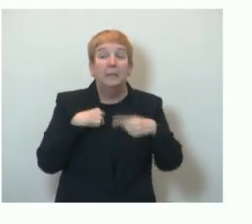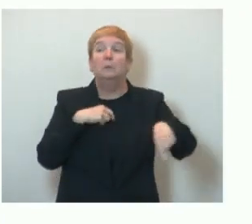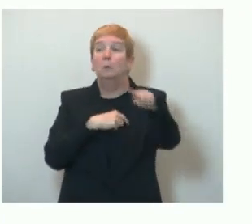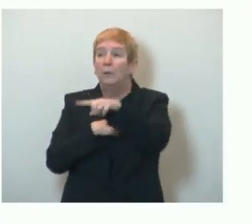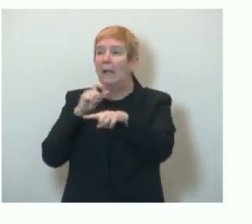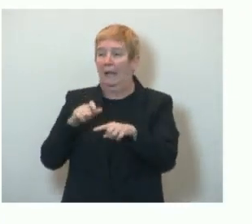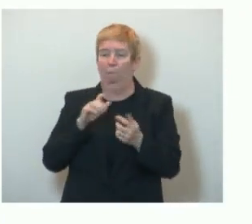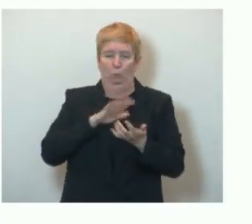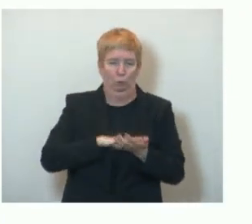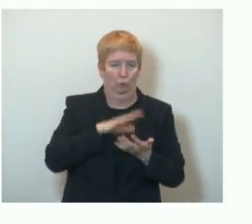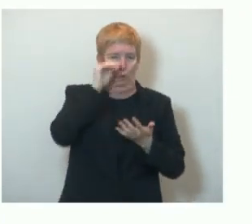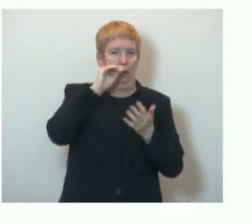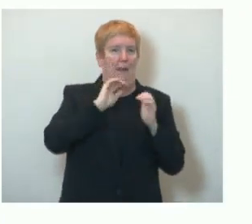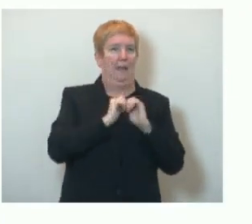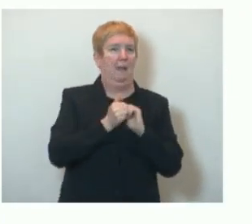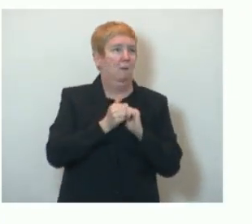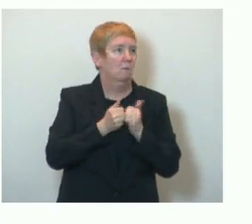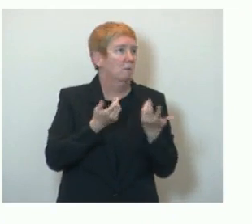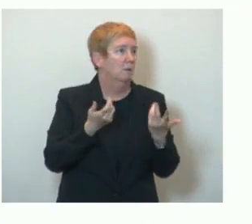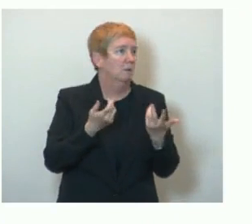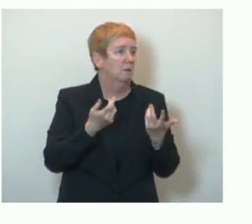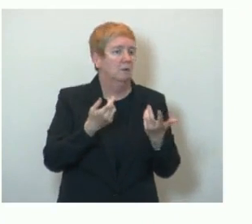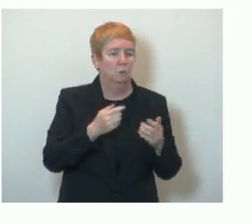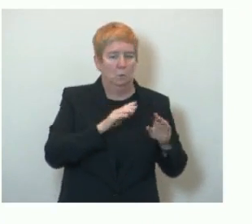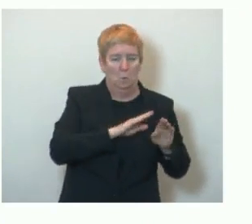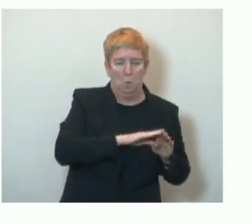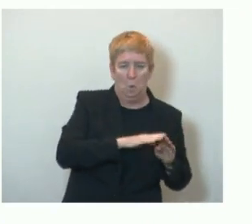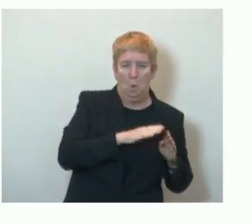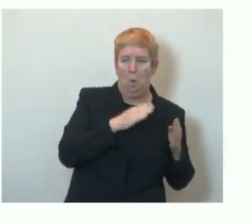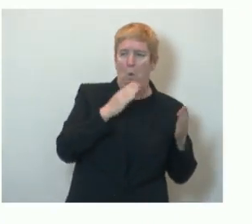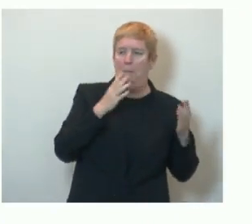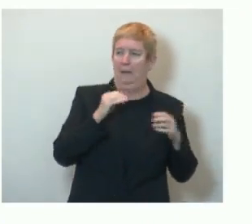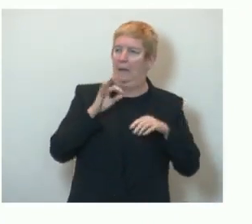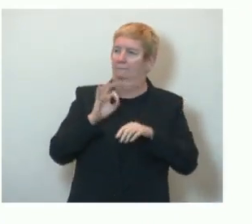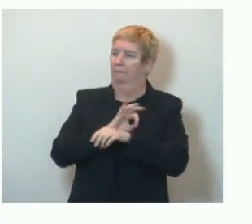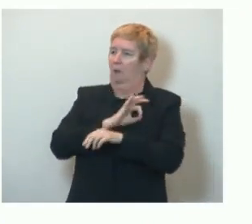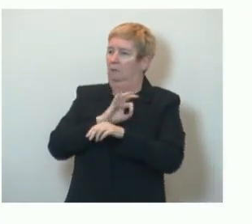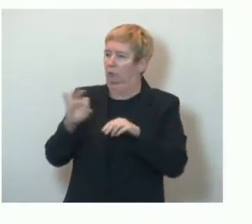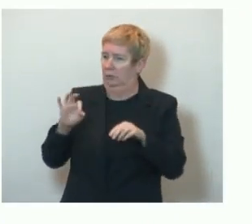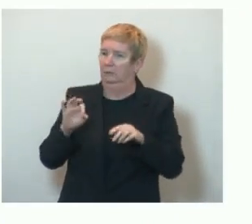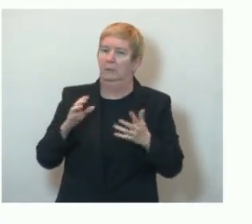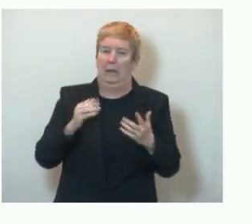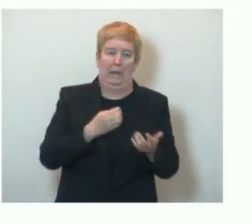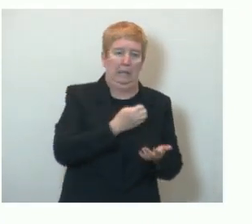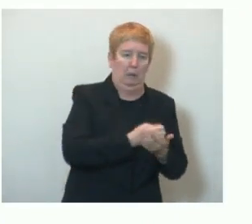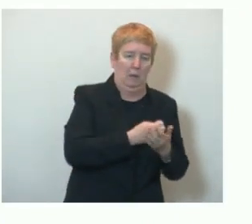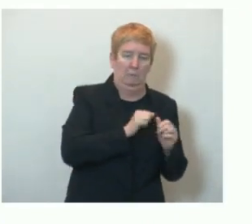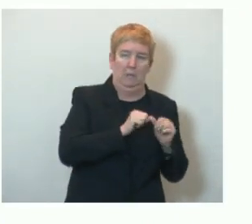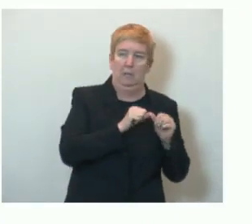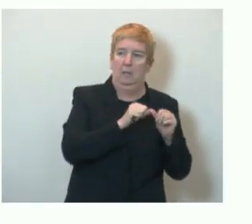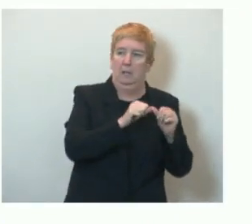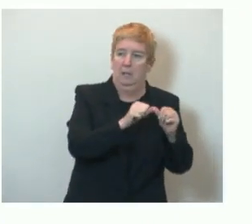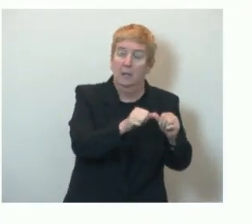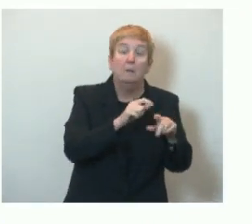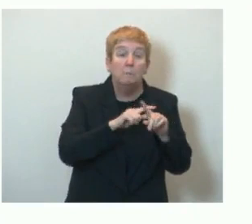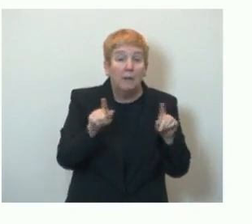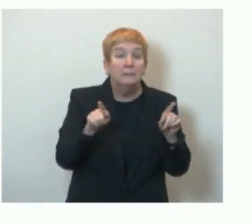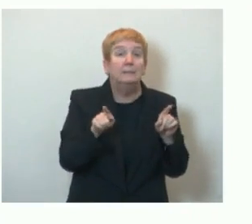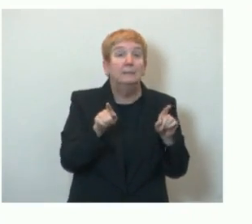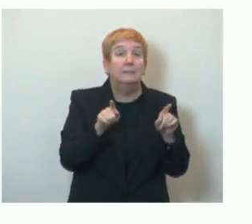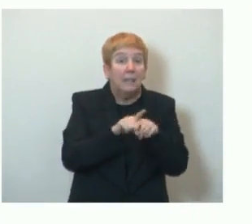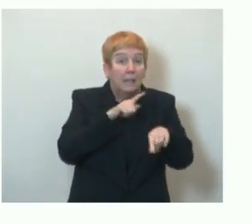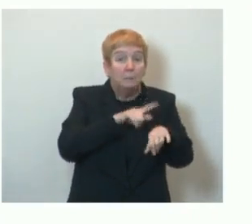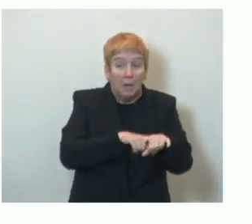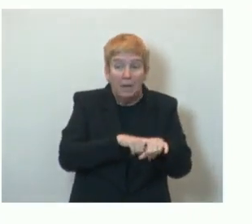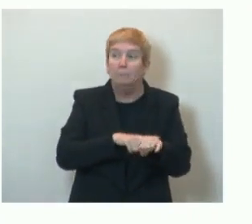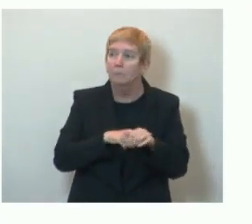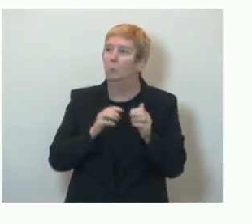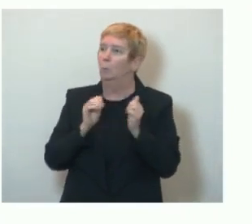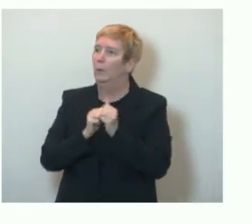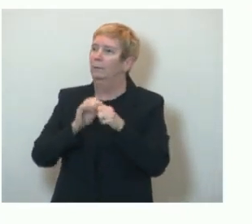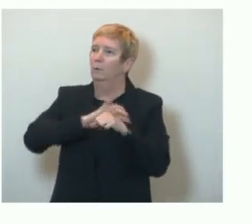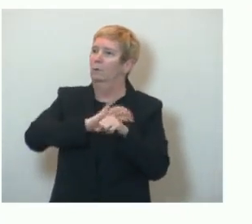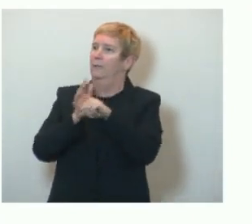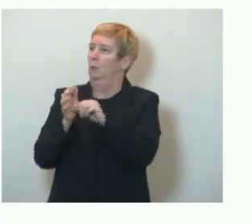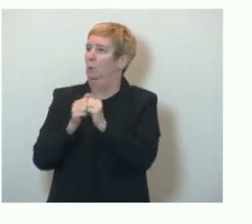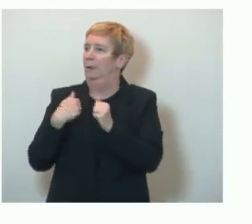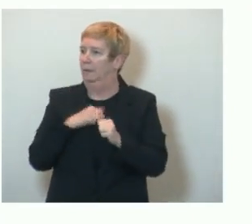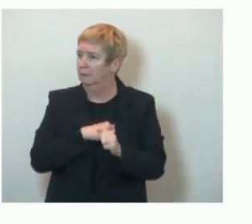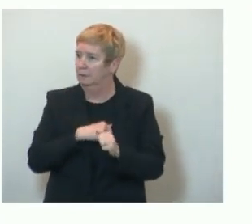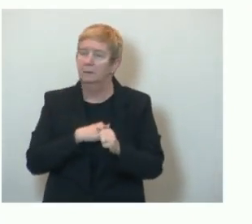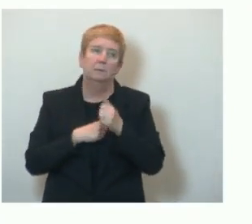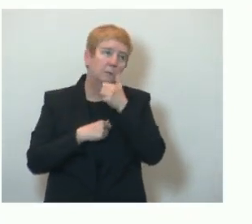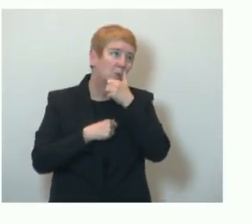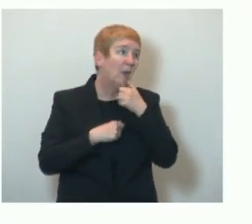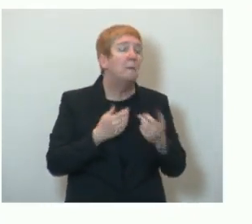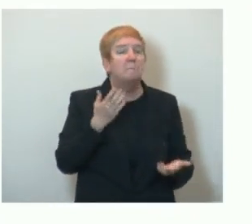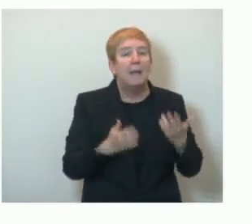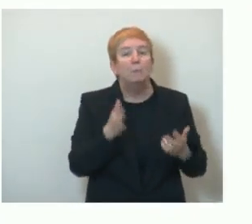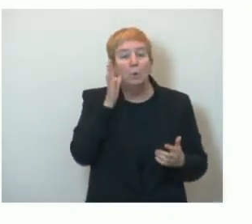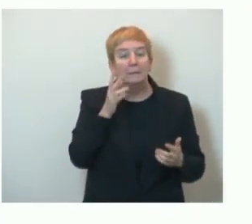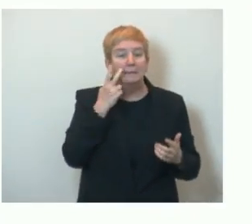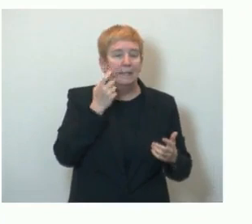DO FOR YEAR UNTIL A NEW VACCINE COMES OUT AND WE’VE ALL BEEN VACCINATED SO WE HAVE TO LEARN HOW TO REOPEN AND KEEP OUR ECONOMY GOING WHILE AT THE SAME TIME DOING THAT IN A COVID